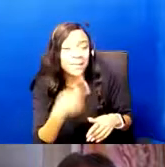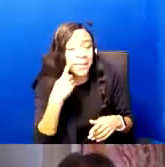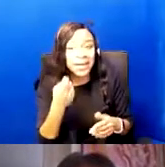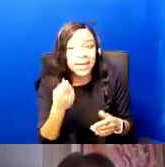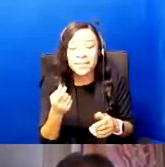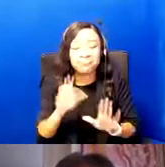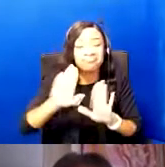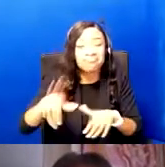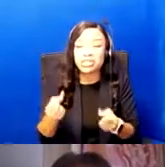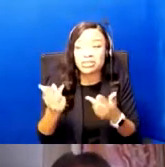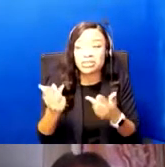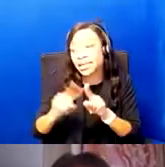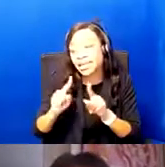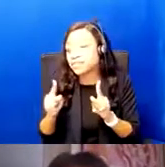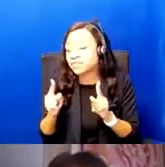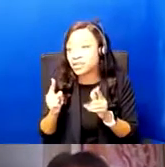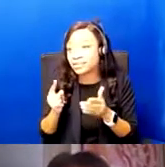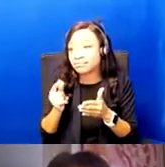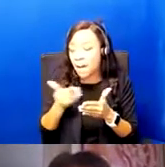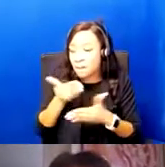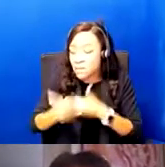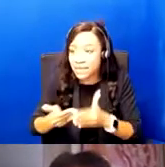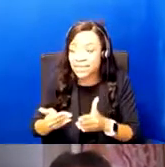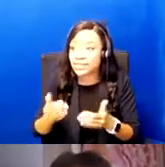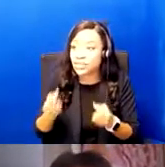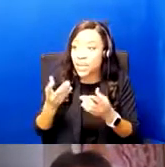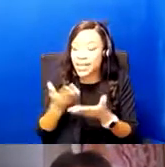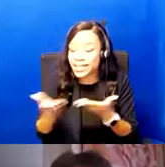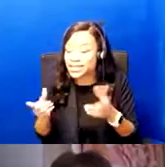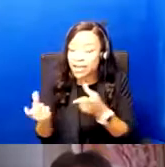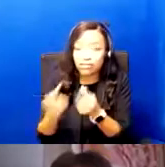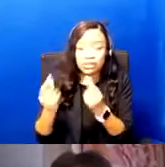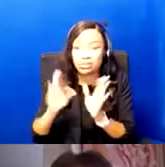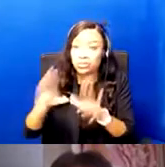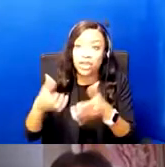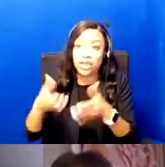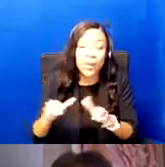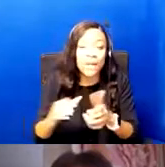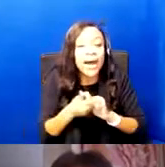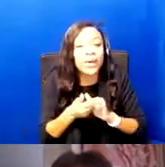This may not be an immediate issue but it will be something. And it has been something I'm curious about